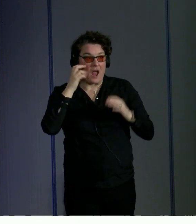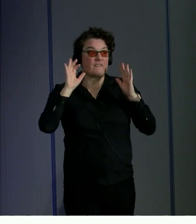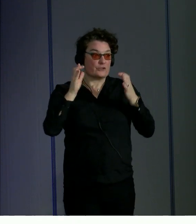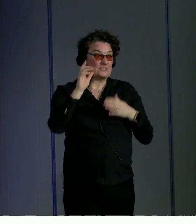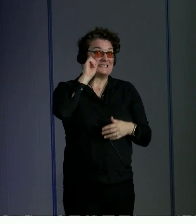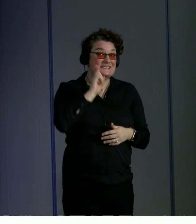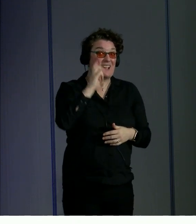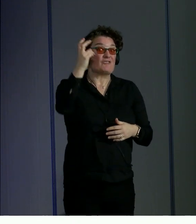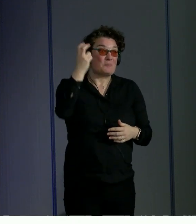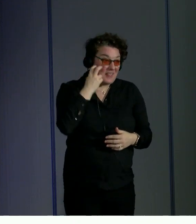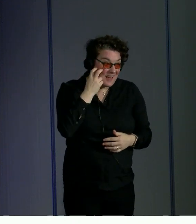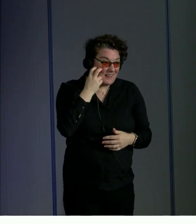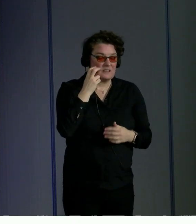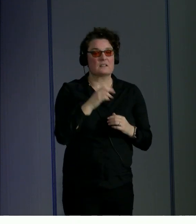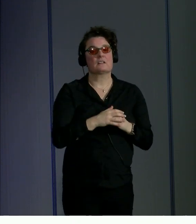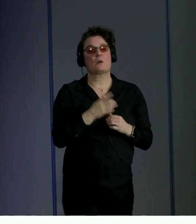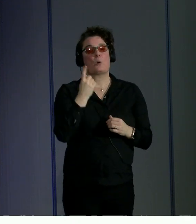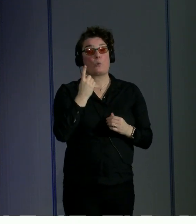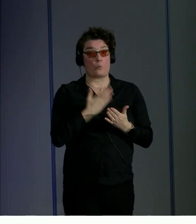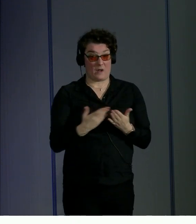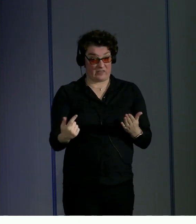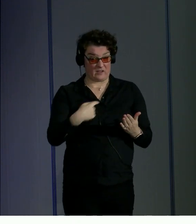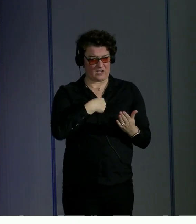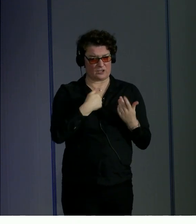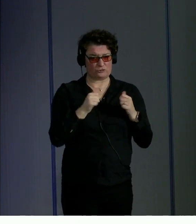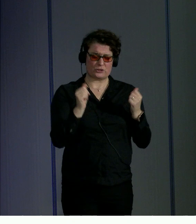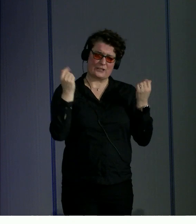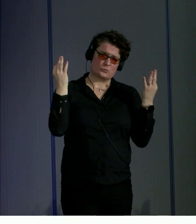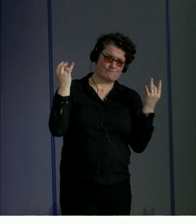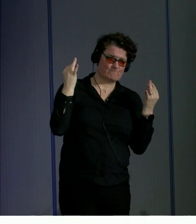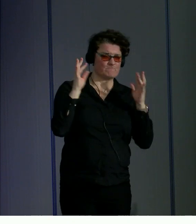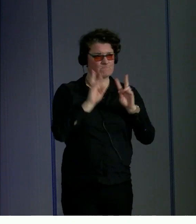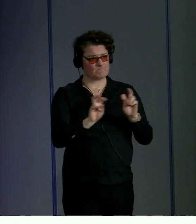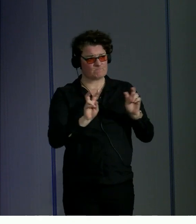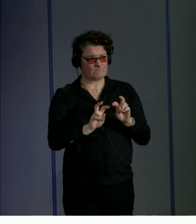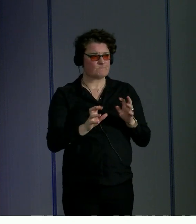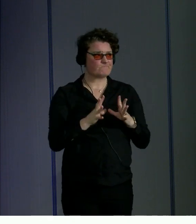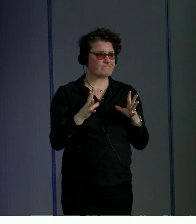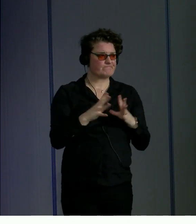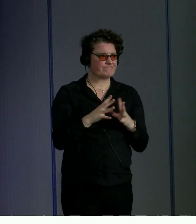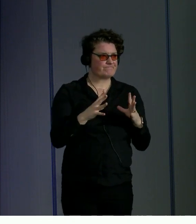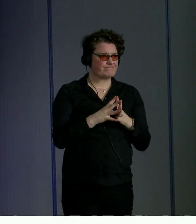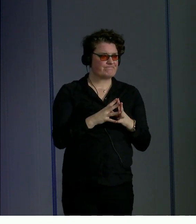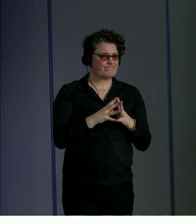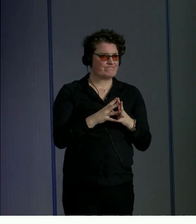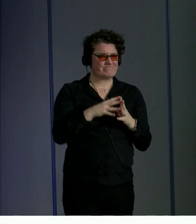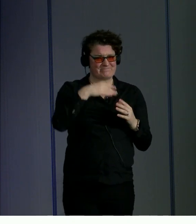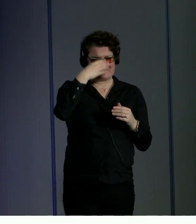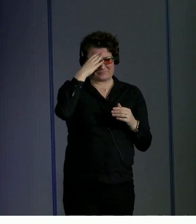One of the things that I try to think about is that you really have to have a lot of adaptability